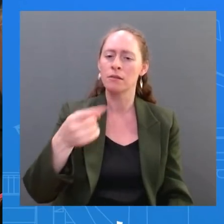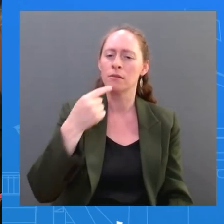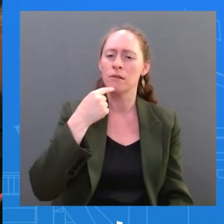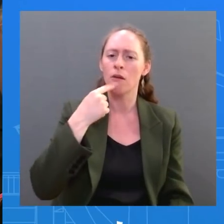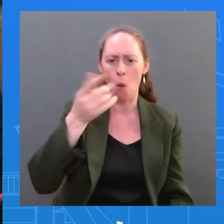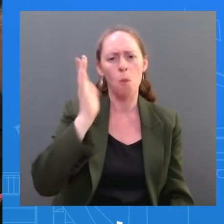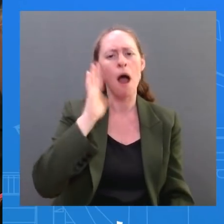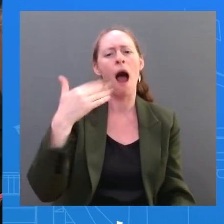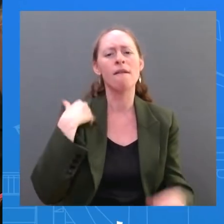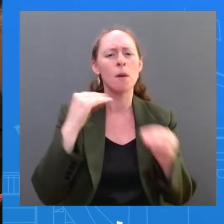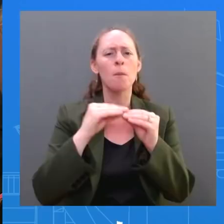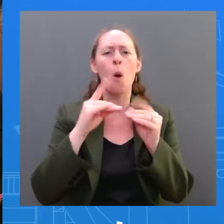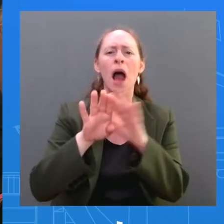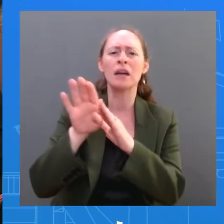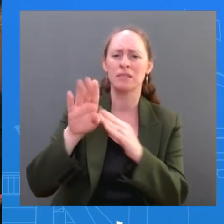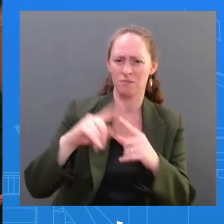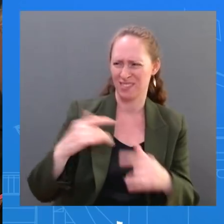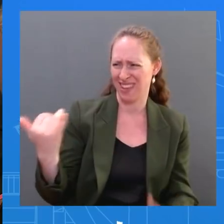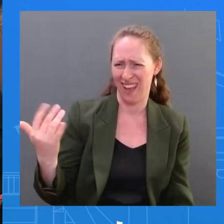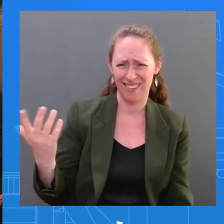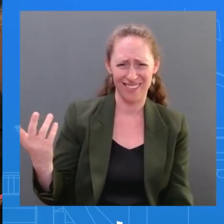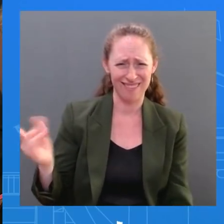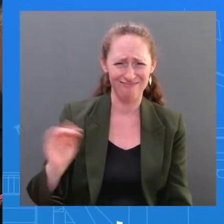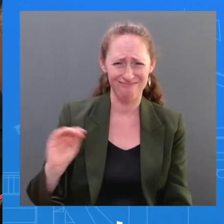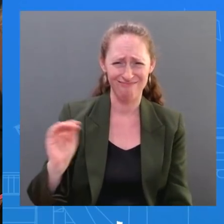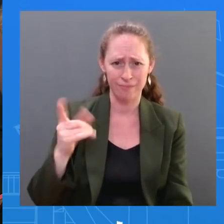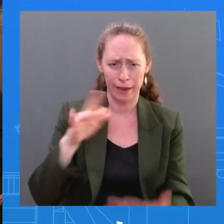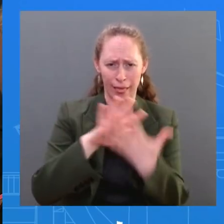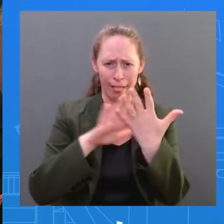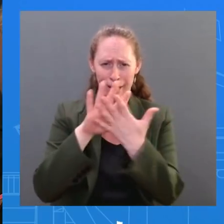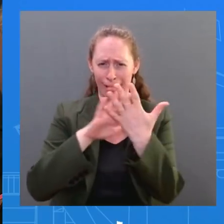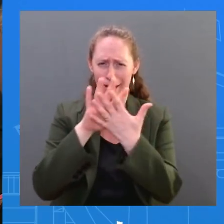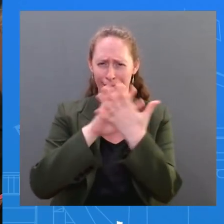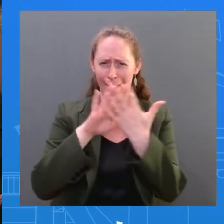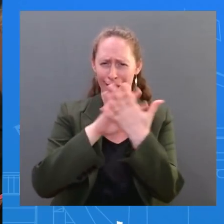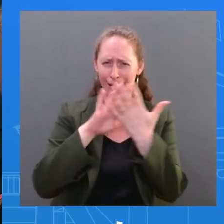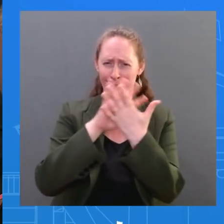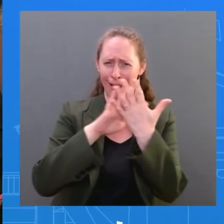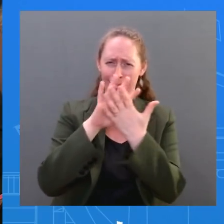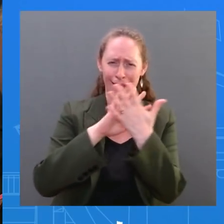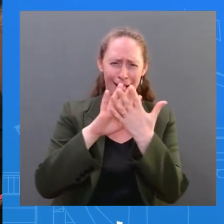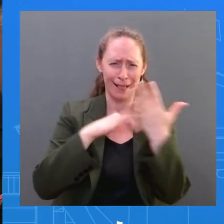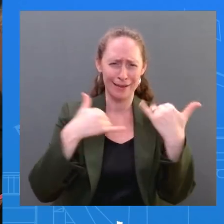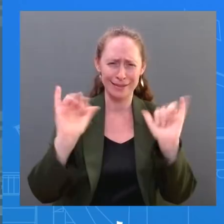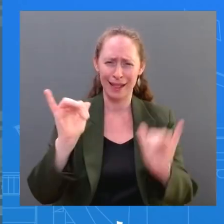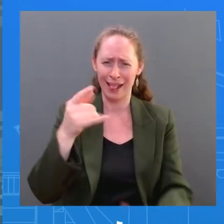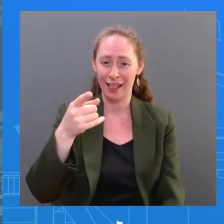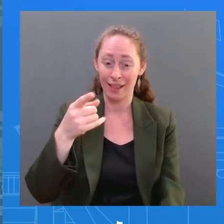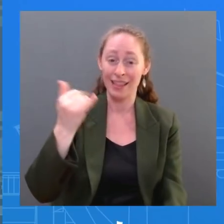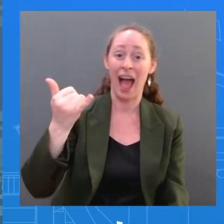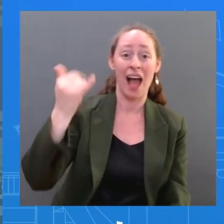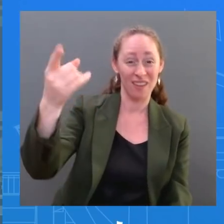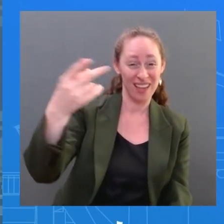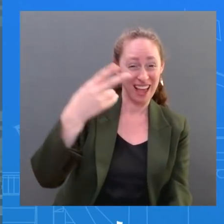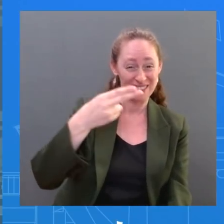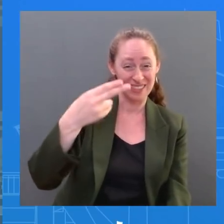no concrete steps until the Department of Health and Human Services releases that in 30 days? Ms. Klein: No, no. The Secretary --